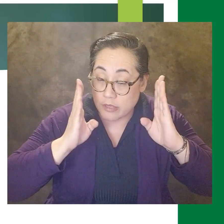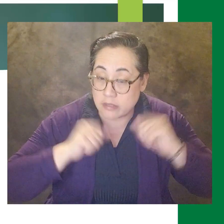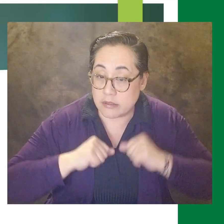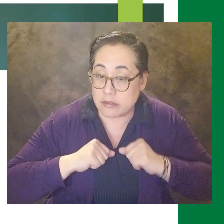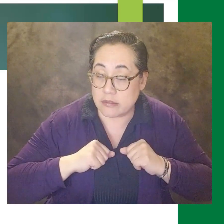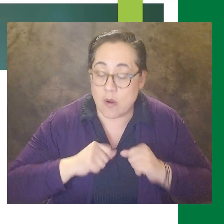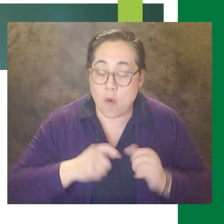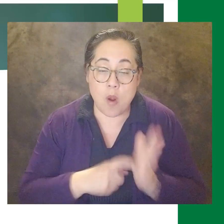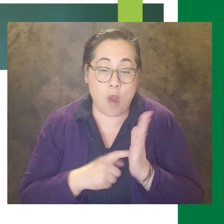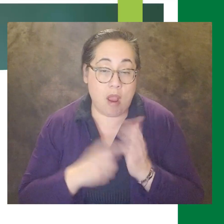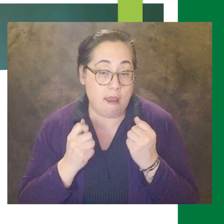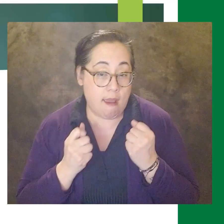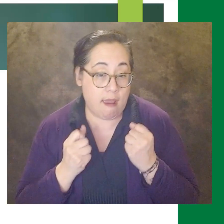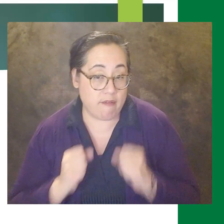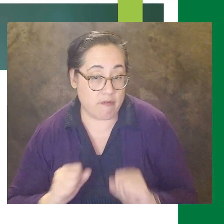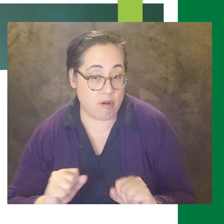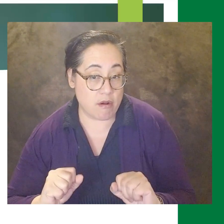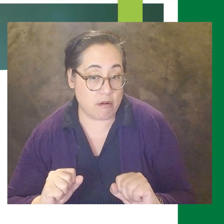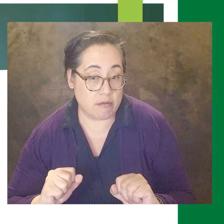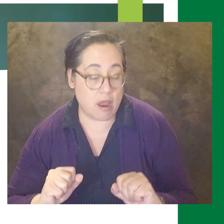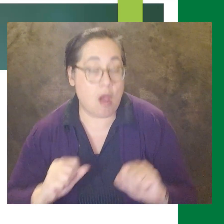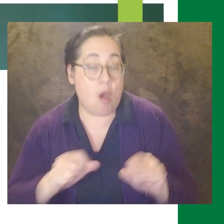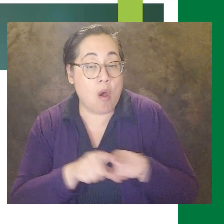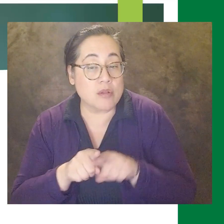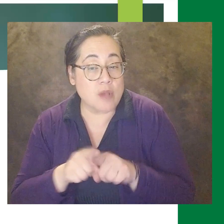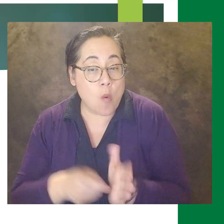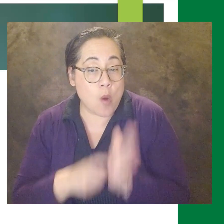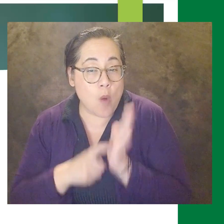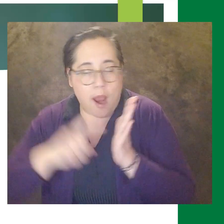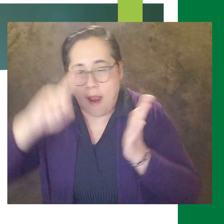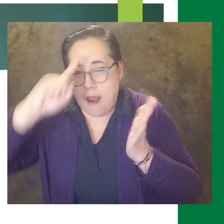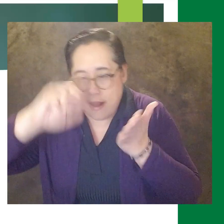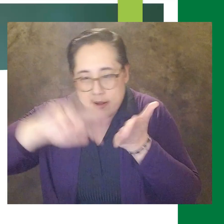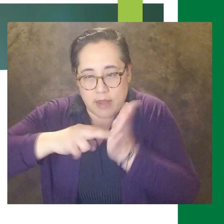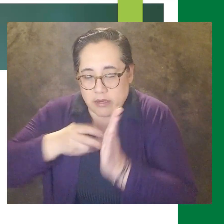and it requires intention on the part of the interpreter.